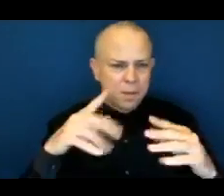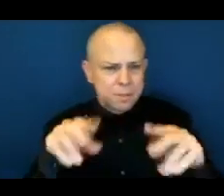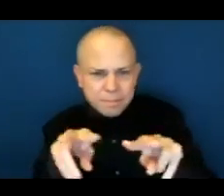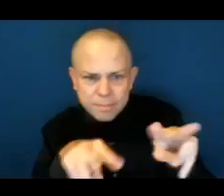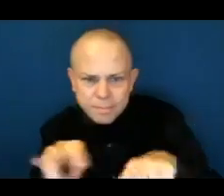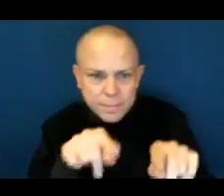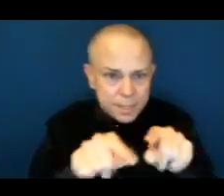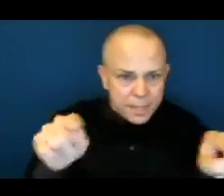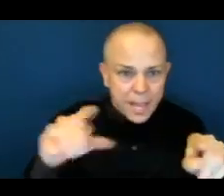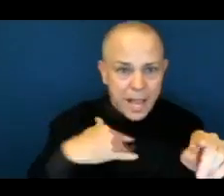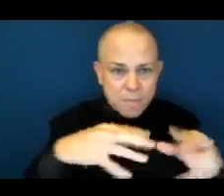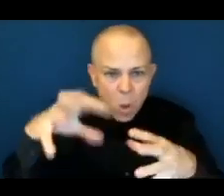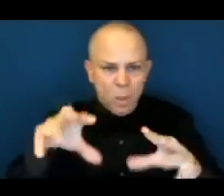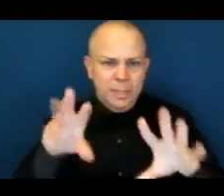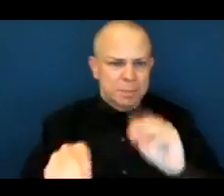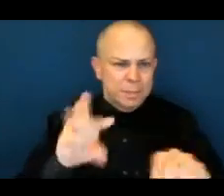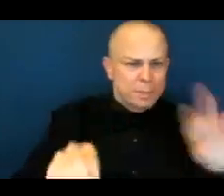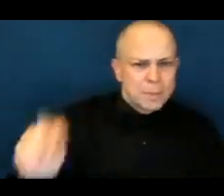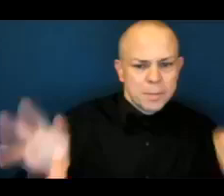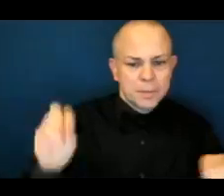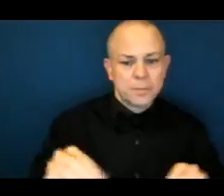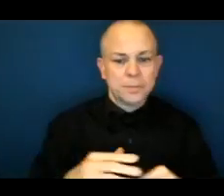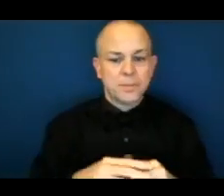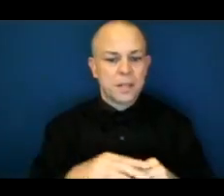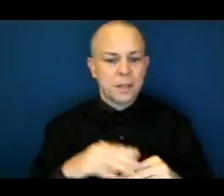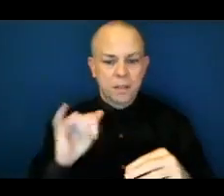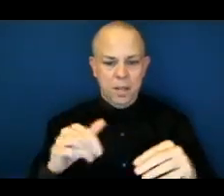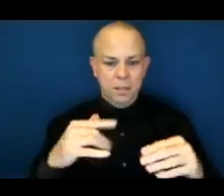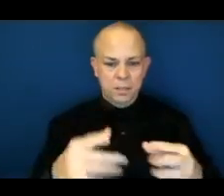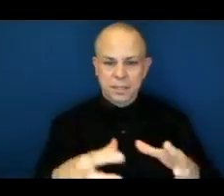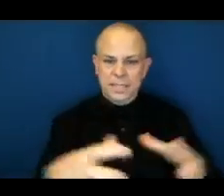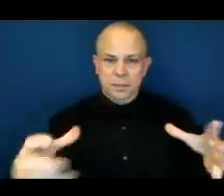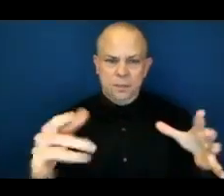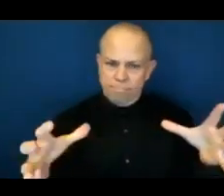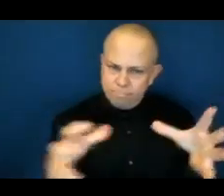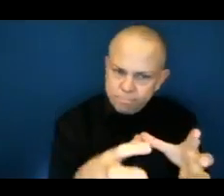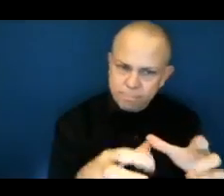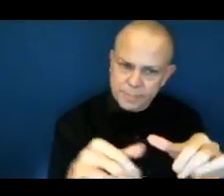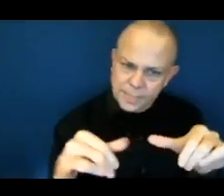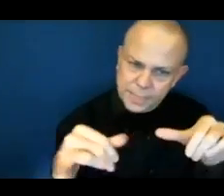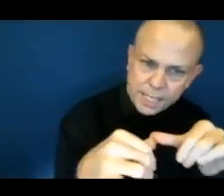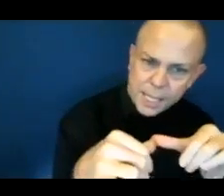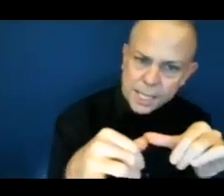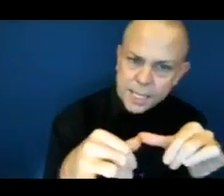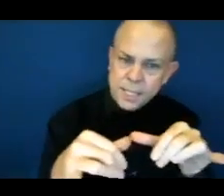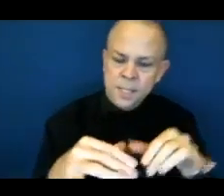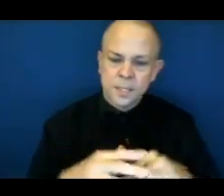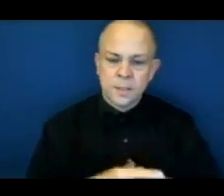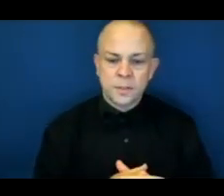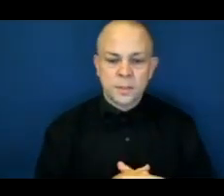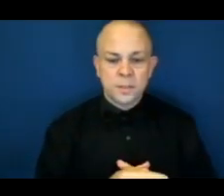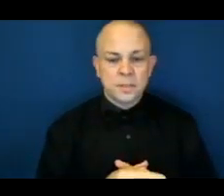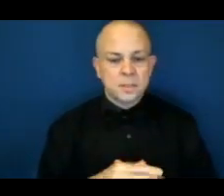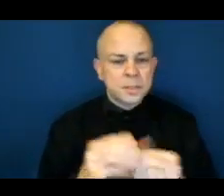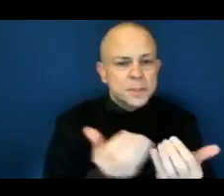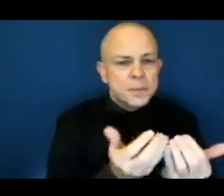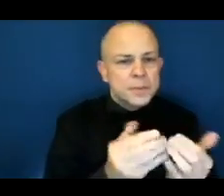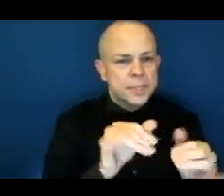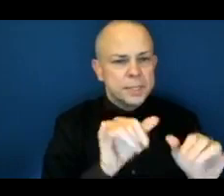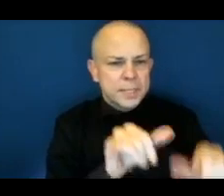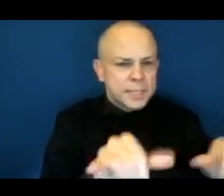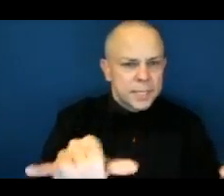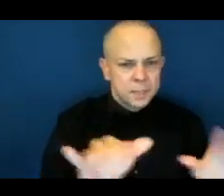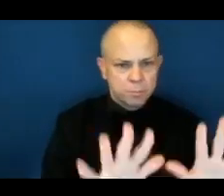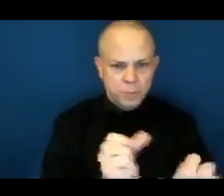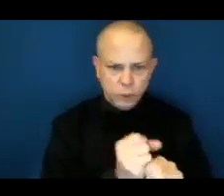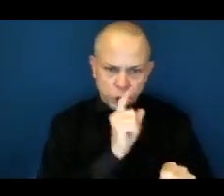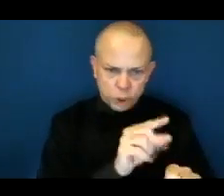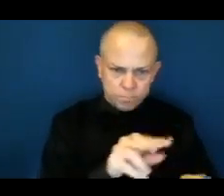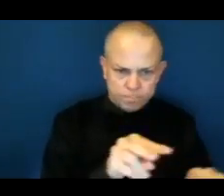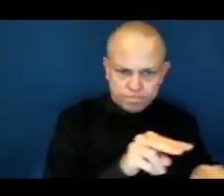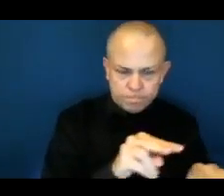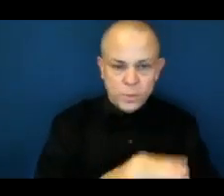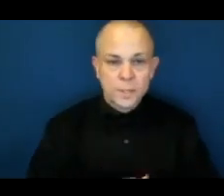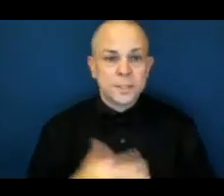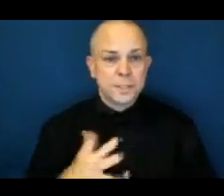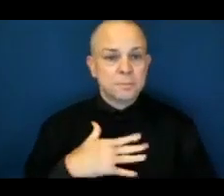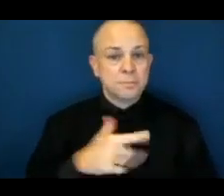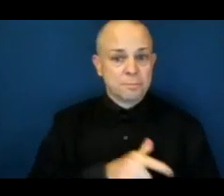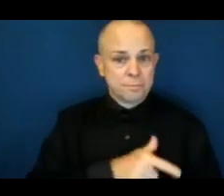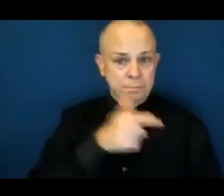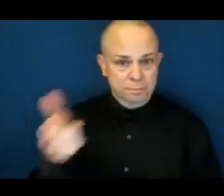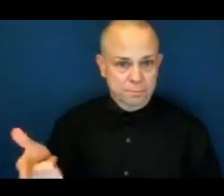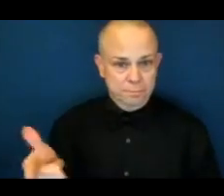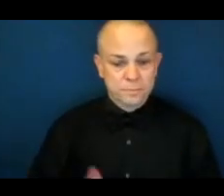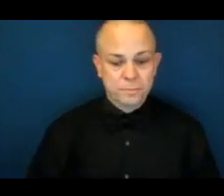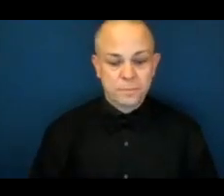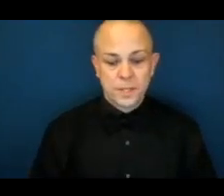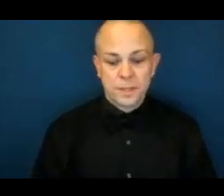thank you next up i would like to introduce our